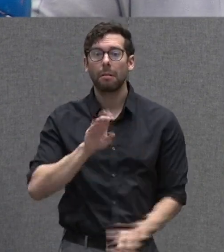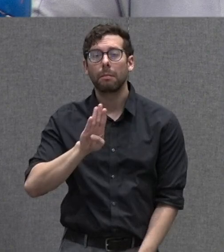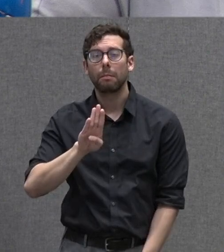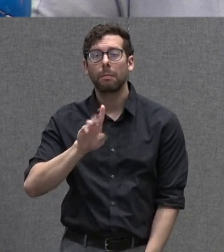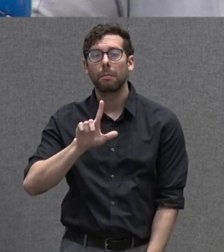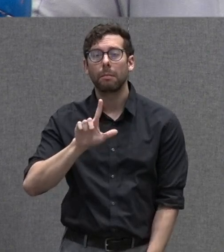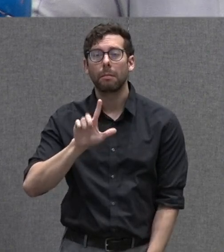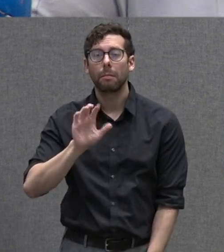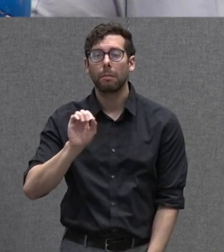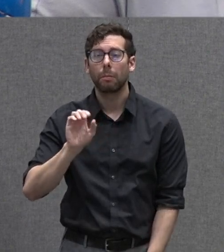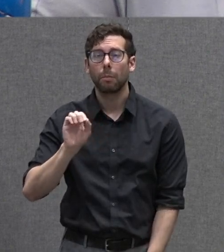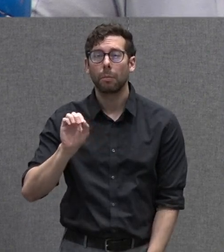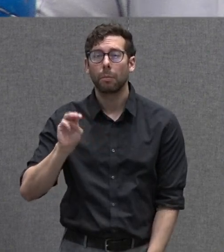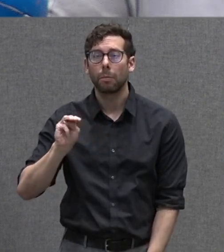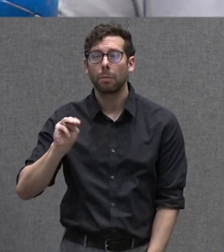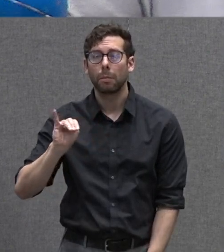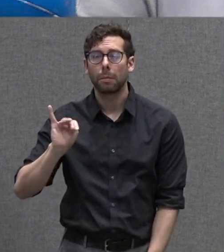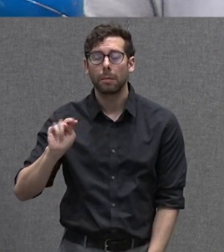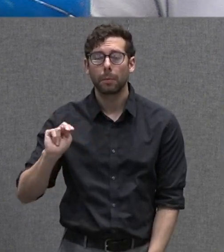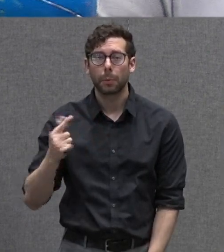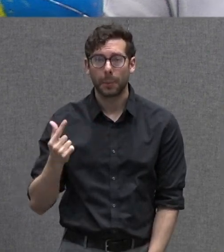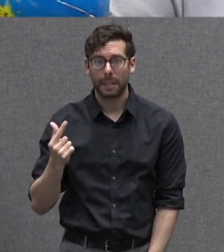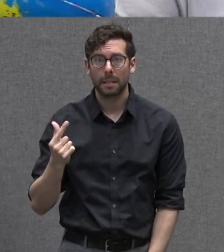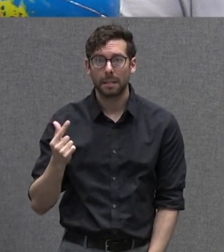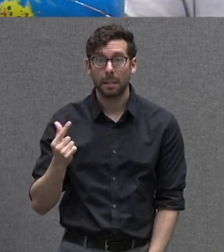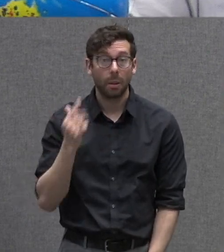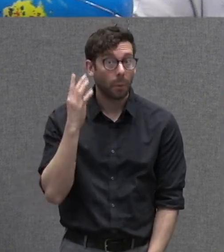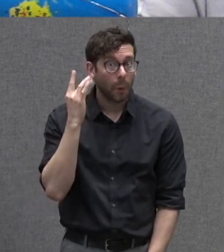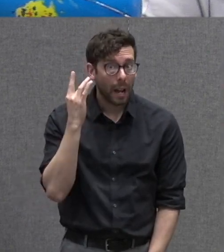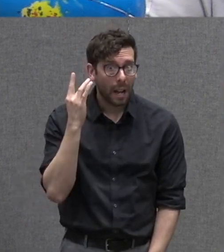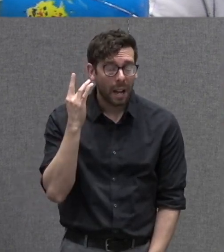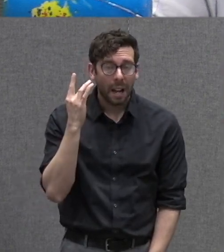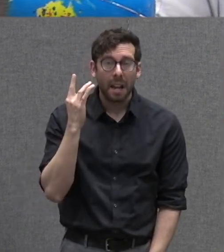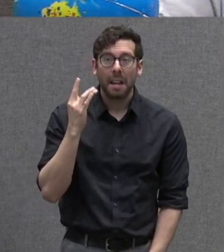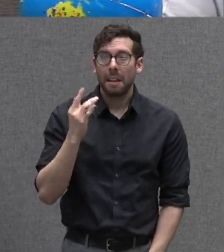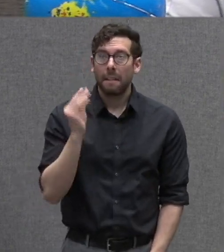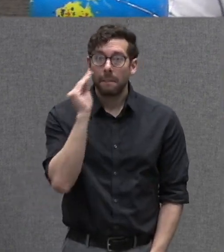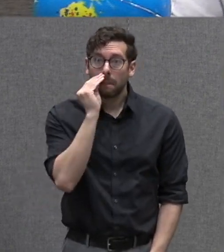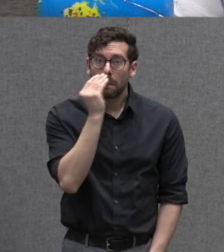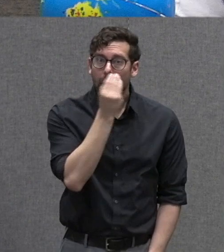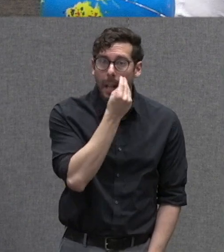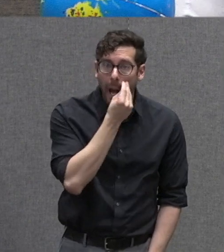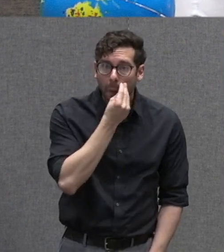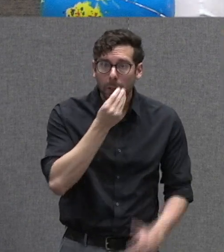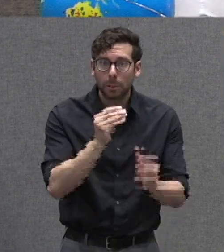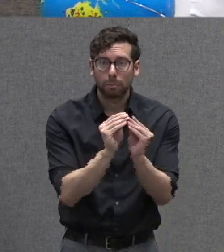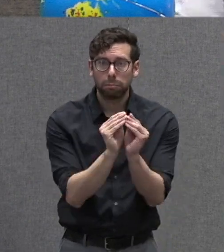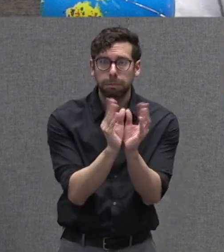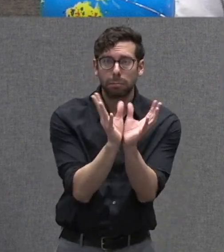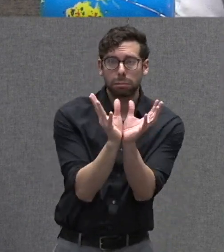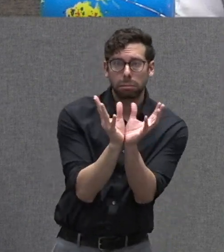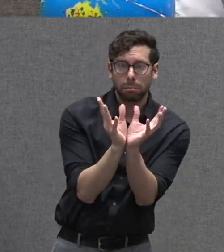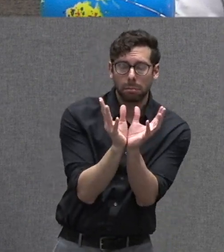Because the flowers are blooming and the trees are blooming. You can see the white trees in the back